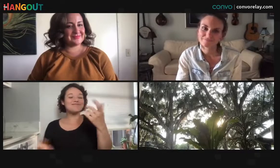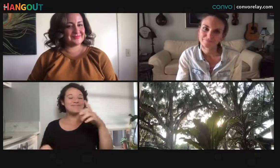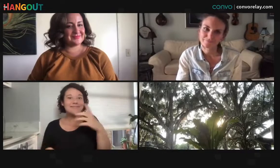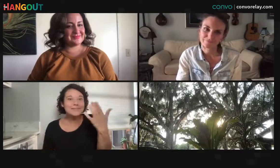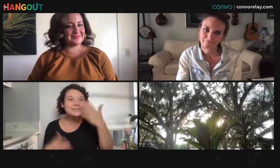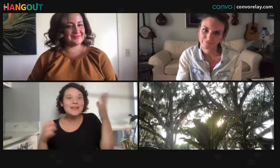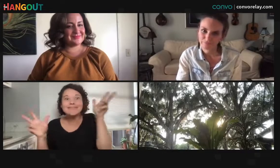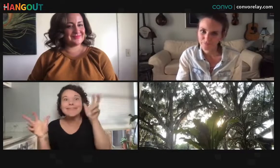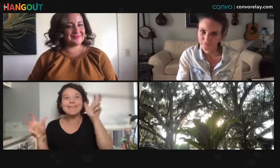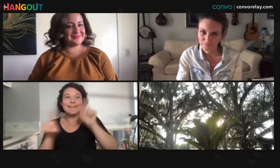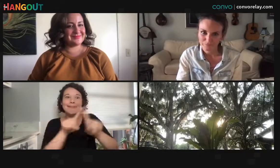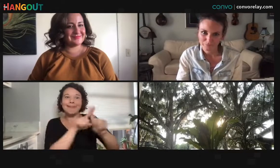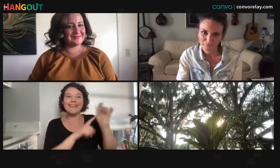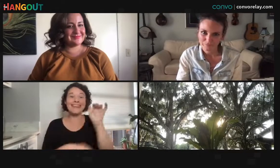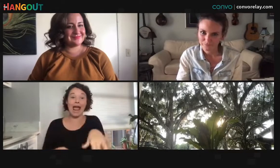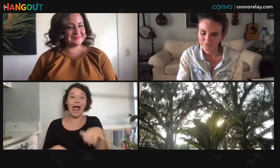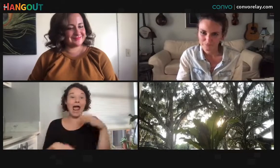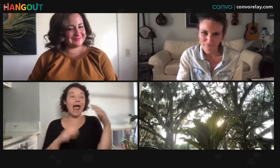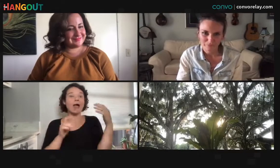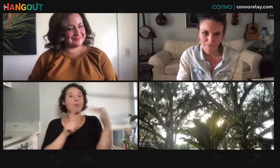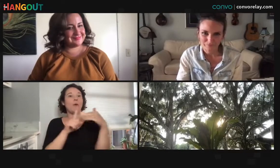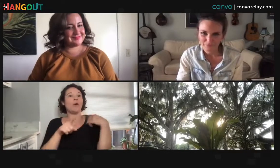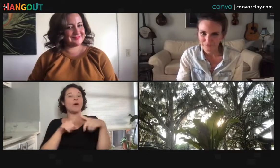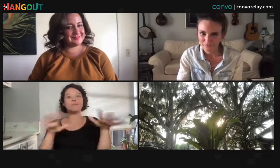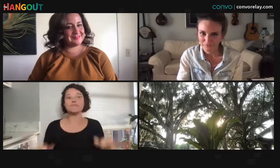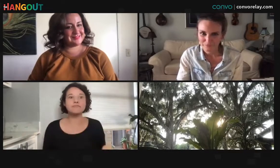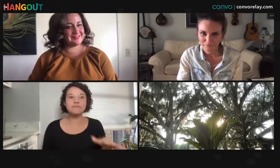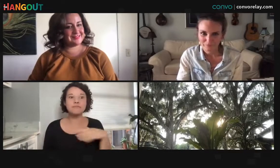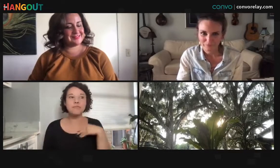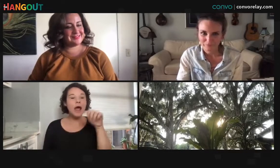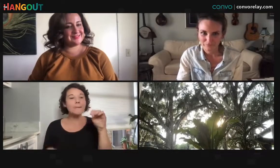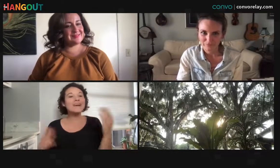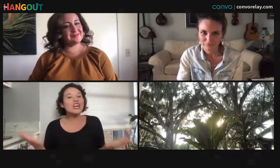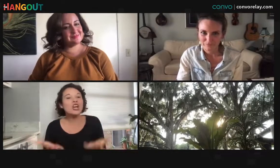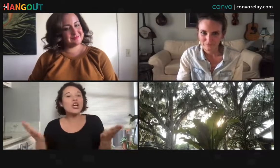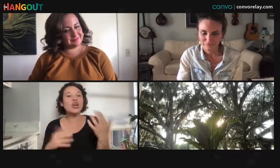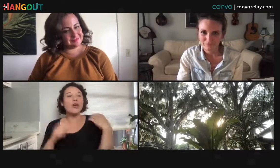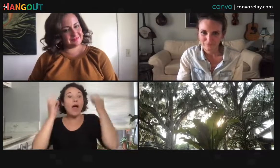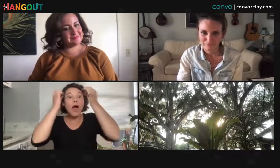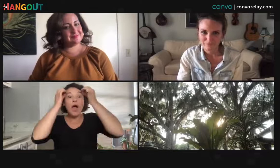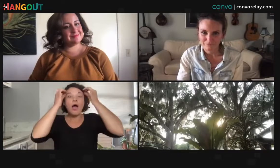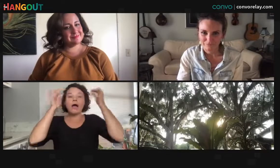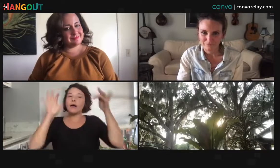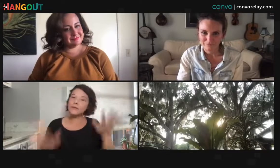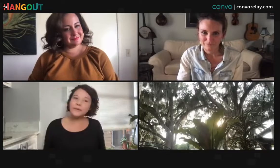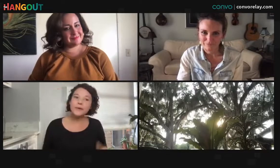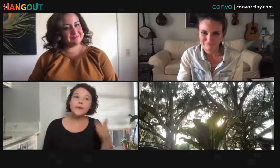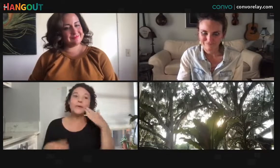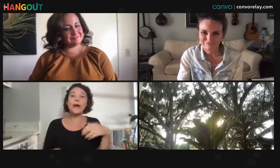visual stimulation seeing birds perhaps seeing a sunset a sunset all of those sounds and that are surrounding me all